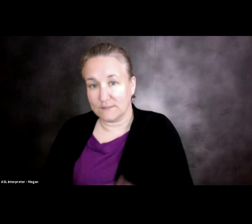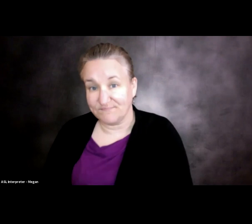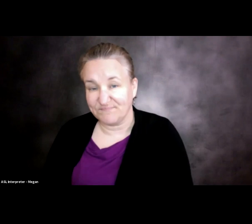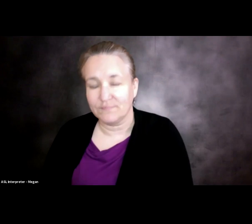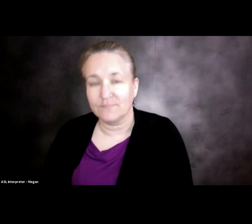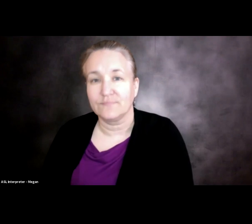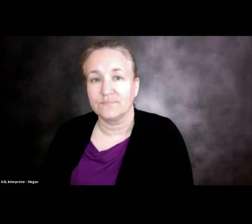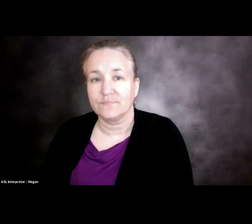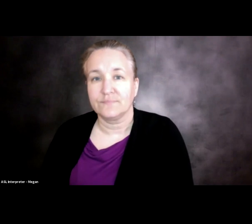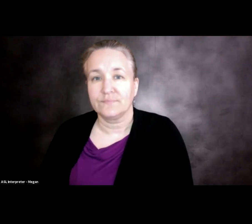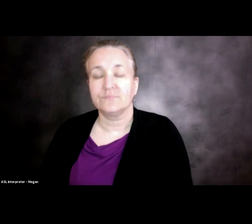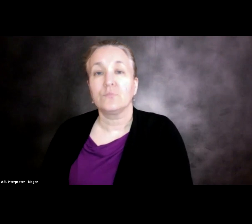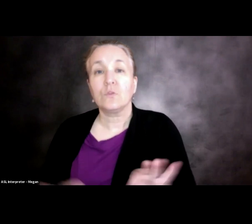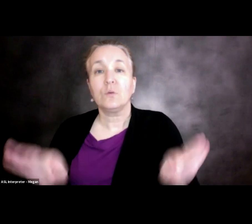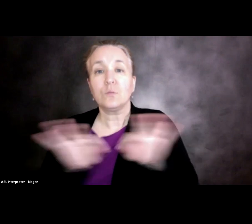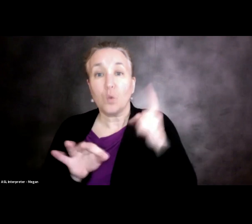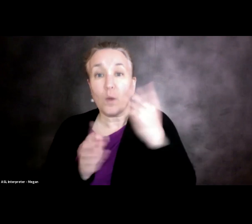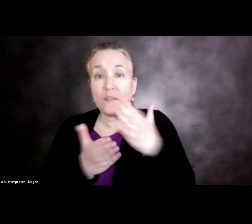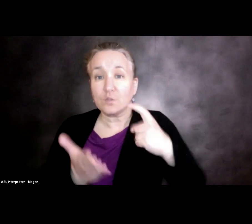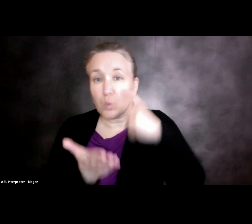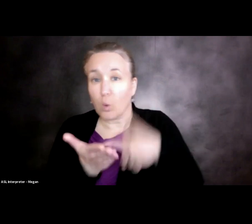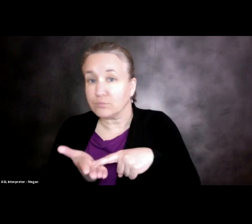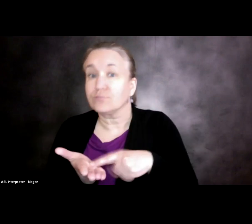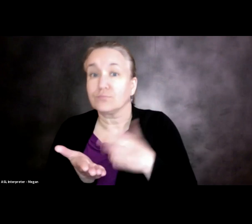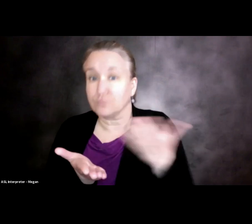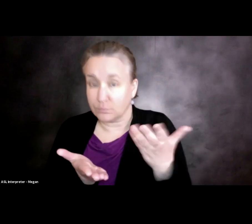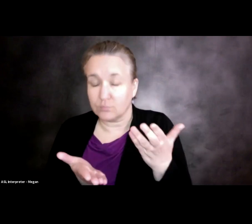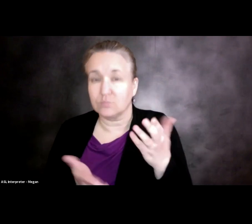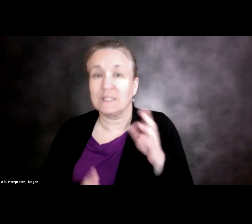One thing to note is that empire enabled